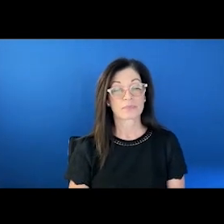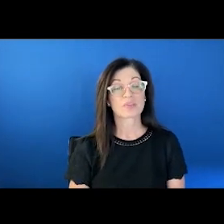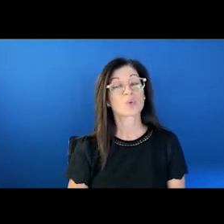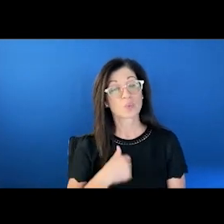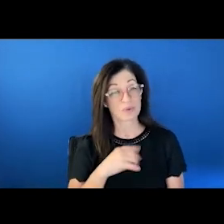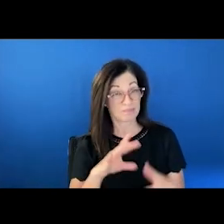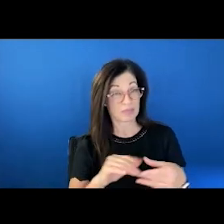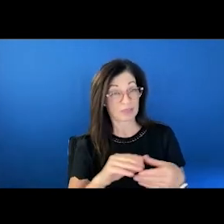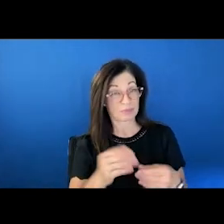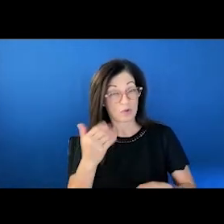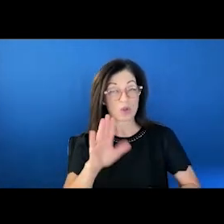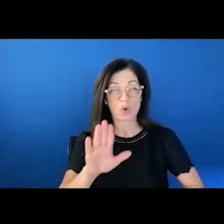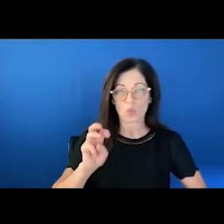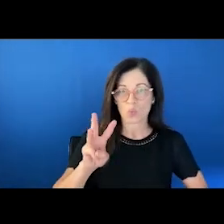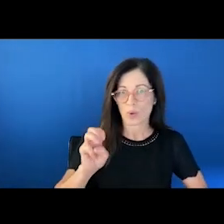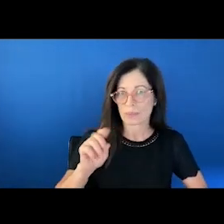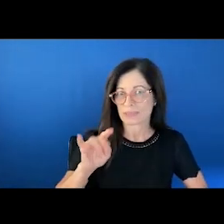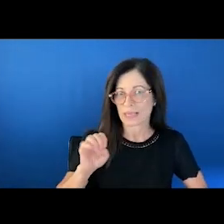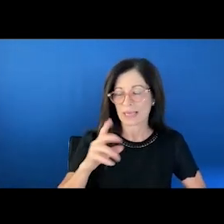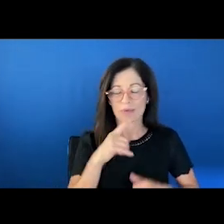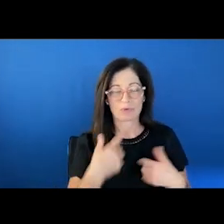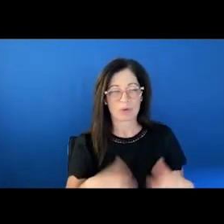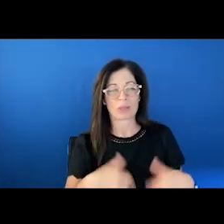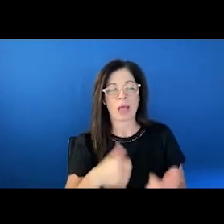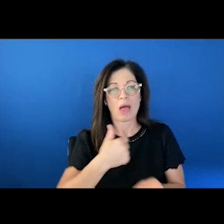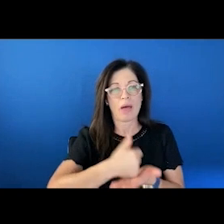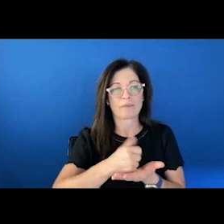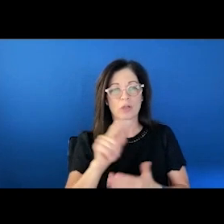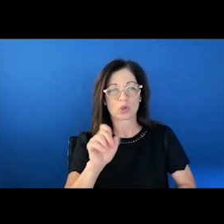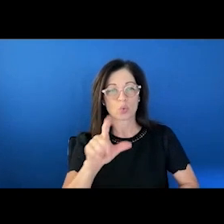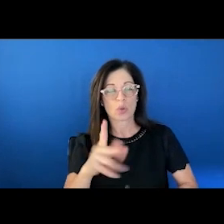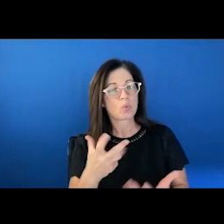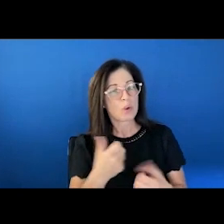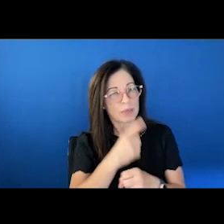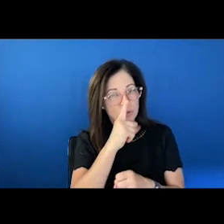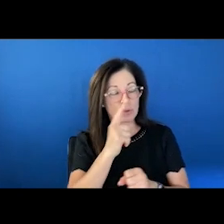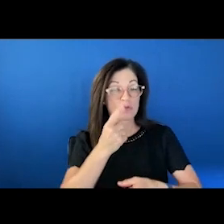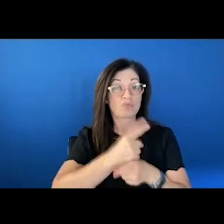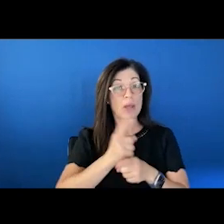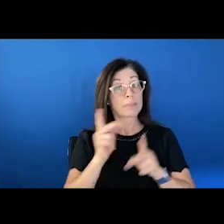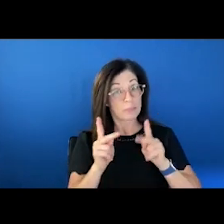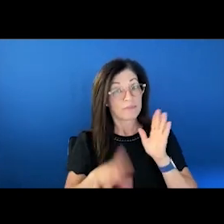your website can be a very useful tool, and you want to make sure that the right people find it.